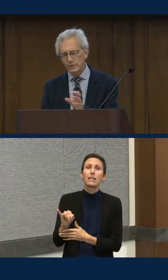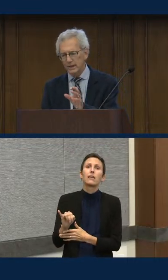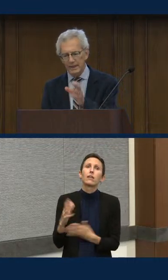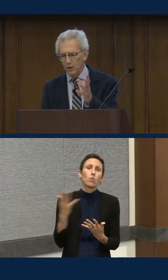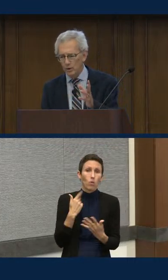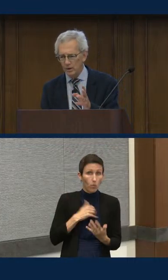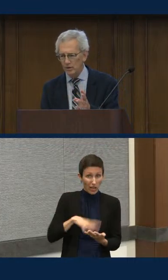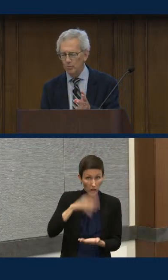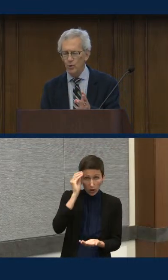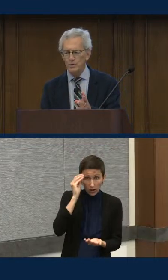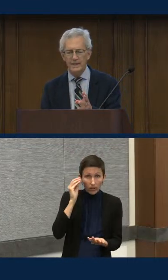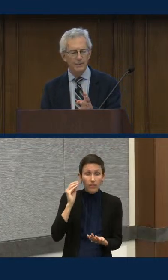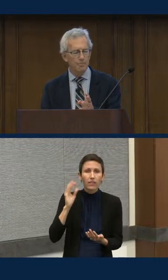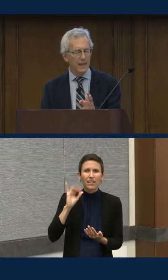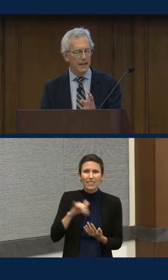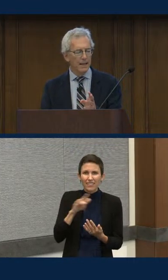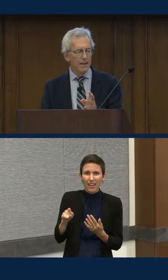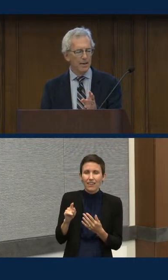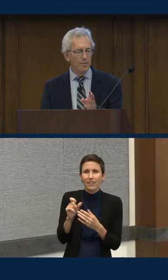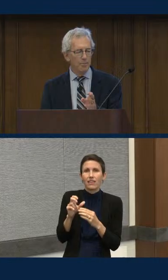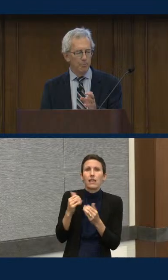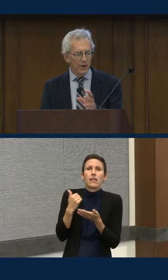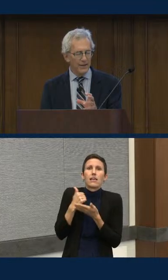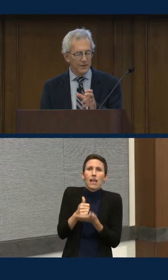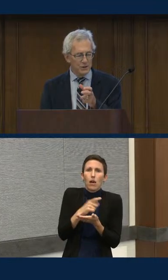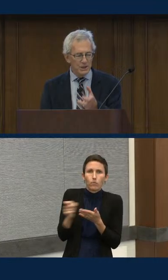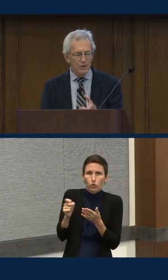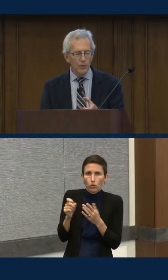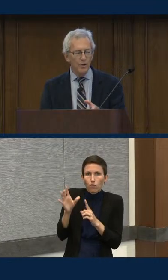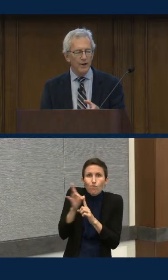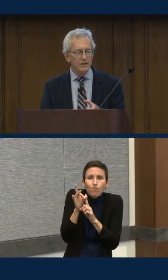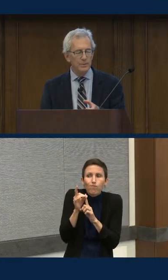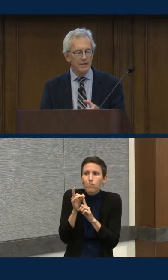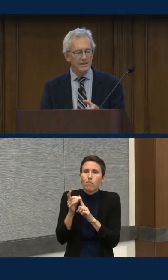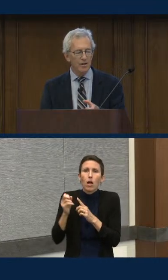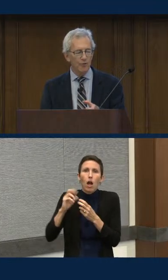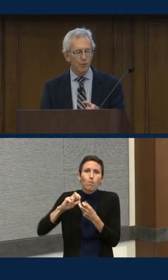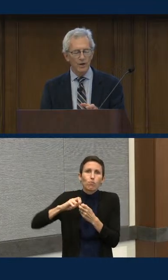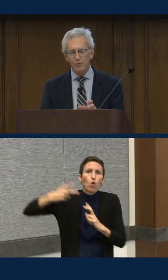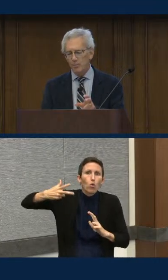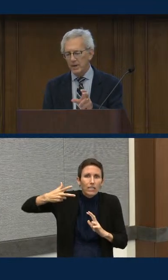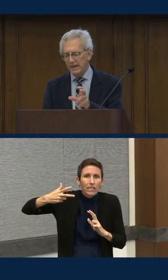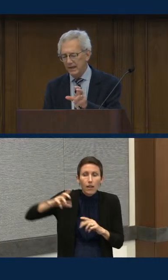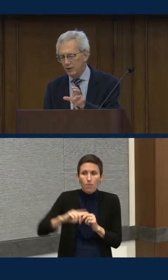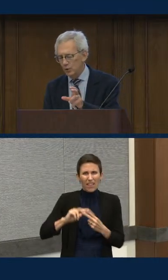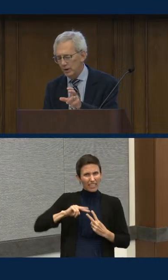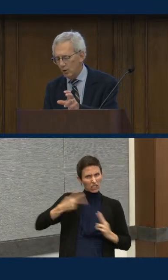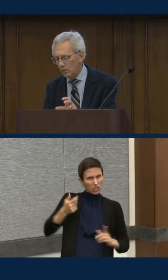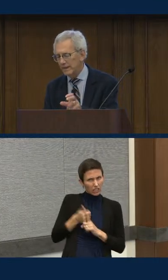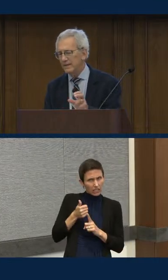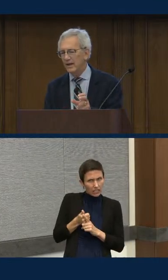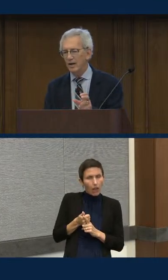told us was it encoded a little protein but the gene rearrangement went from making